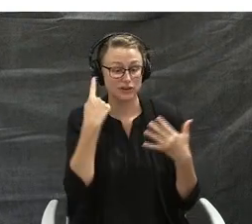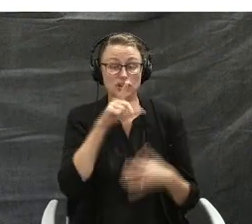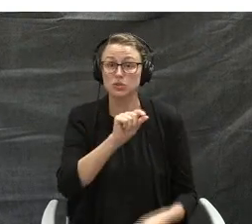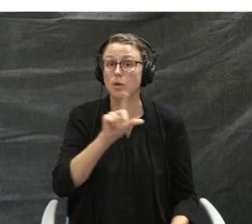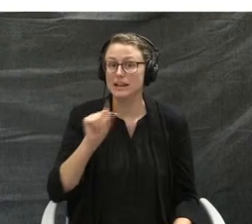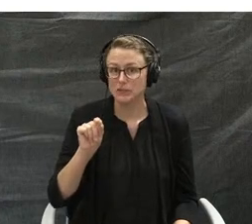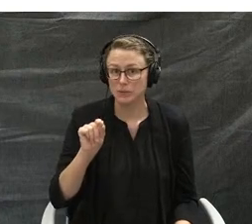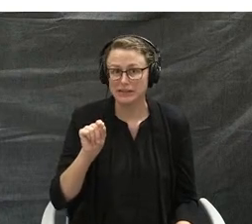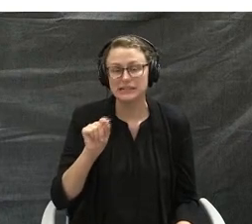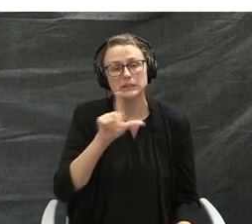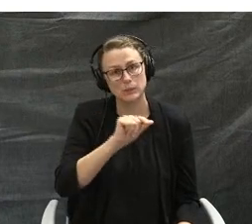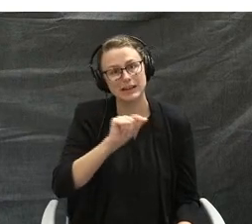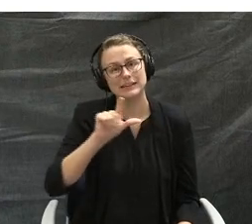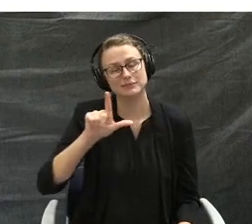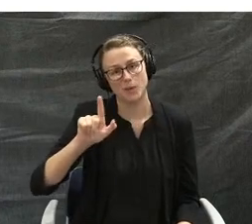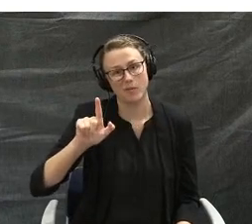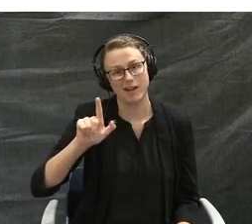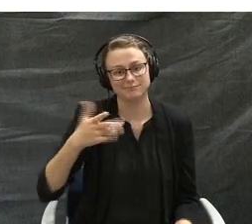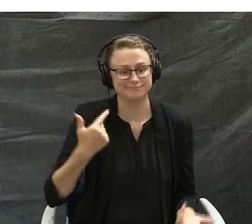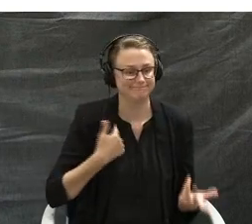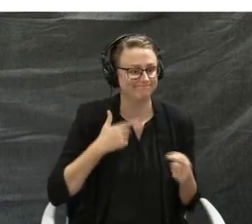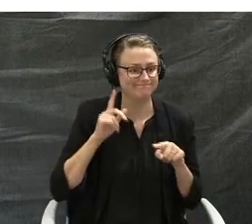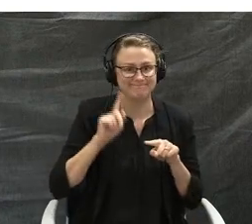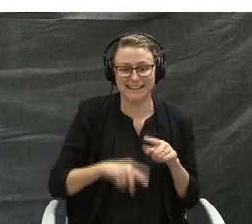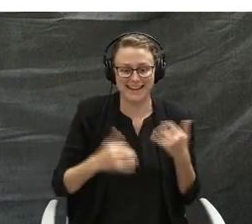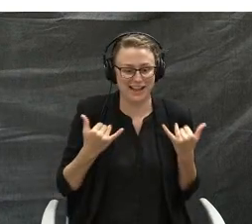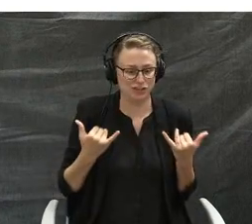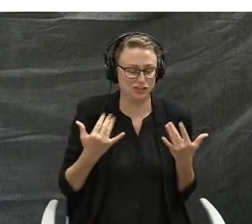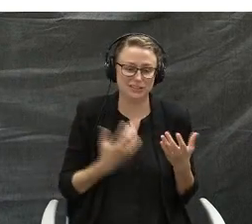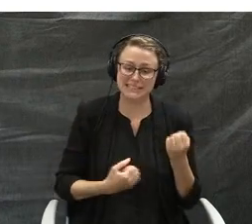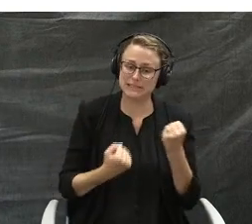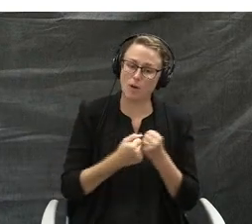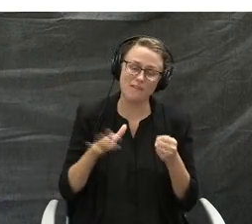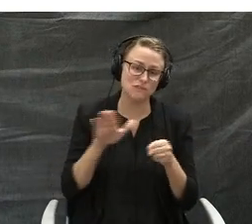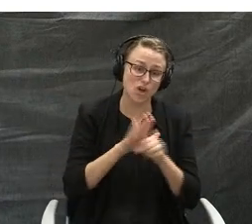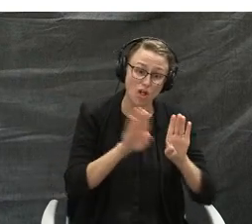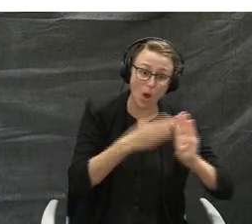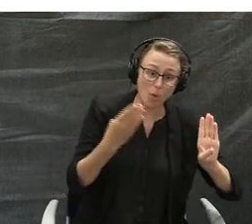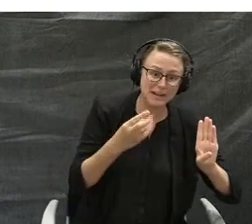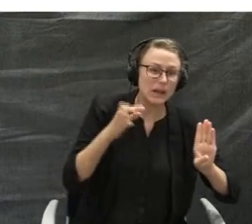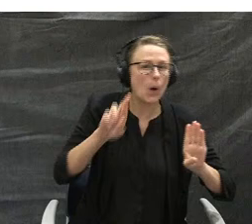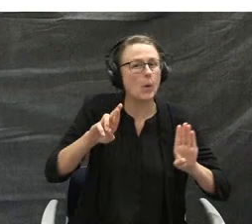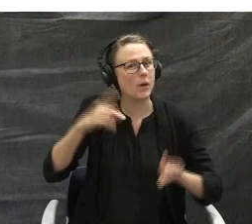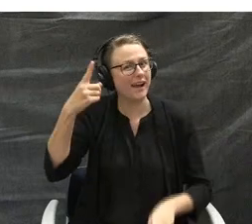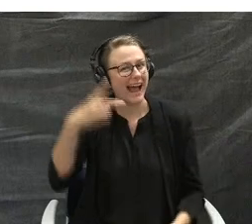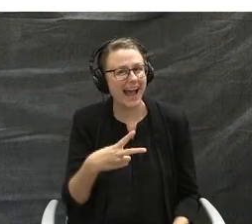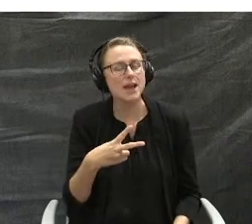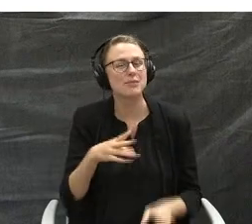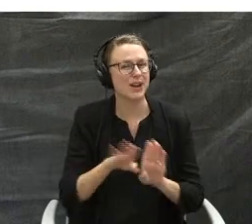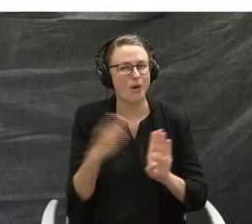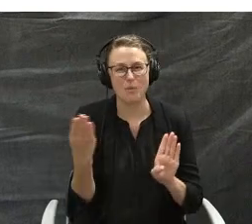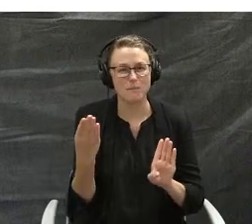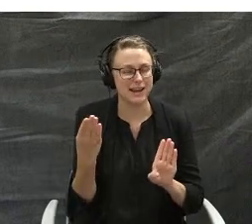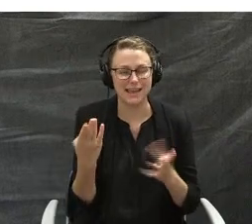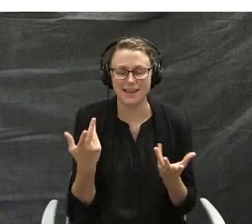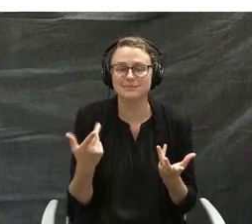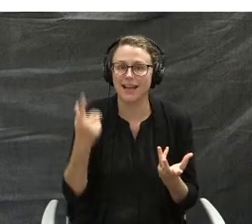2020-2021. I cannot currently support a full opening or a hybrid opening of our schools, and I believe that we keep kids